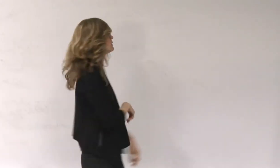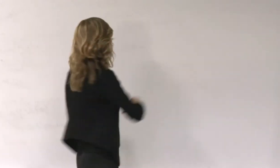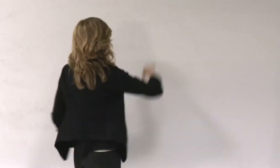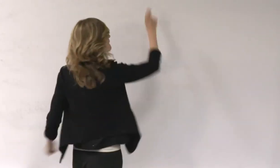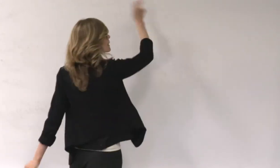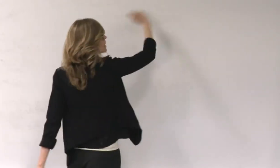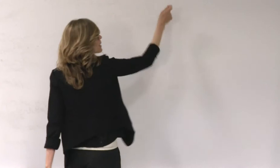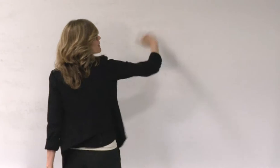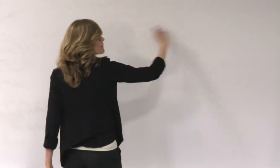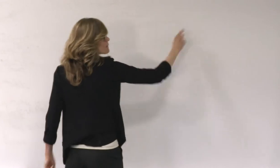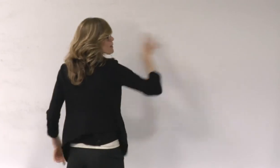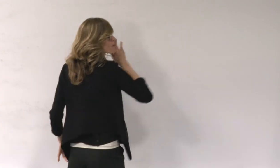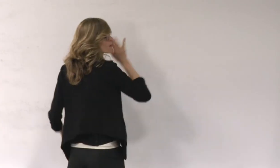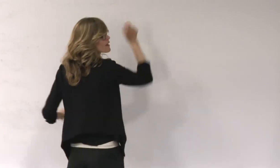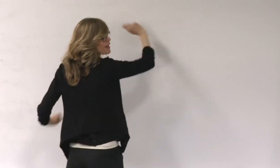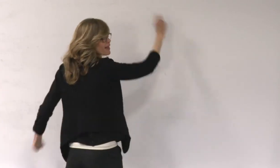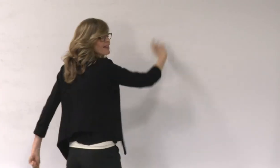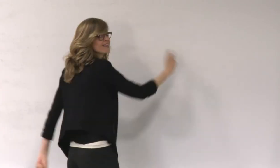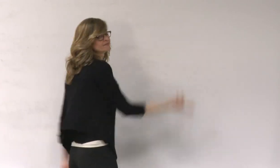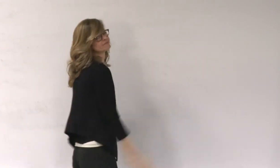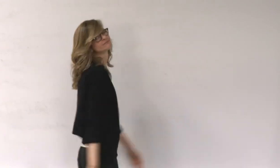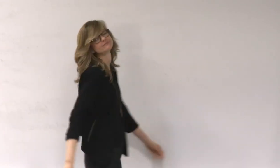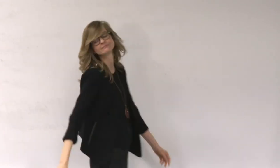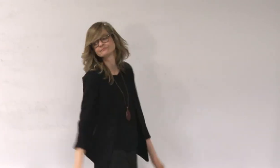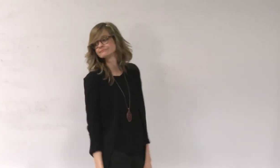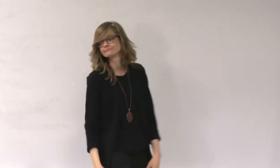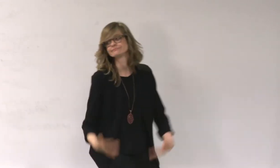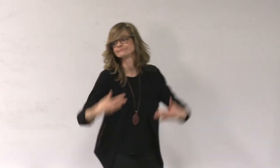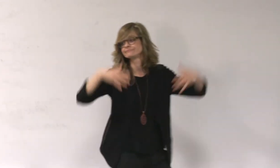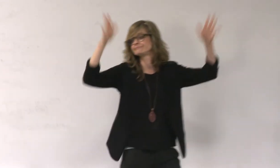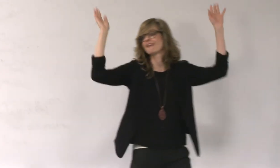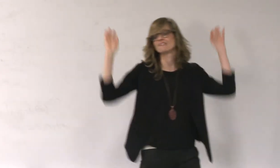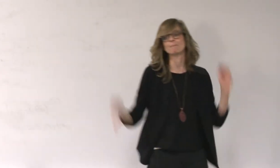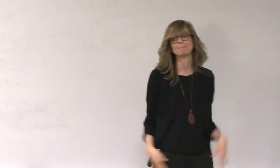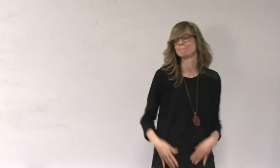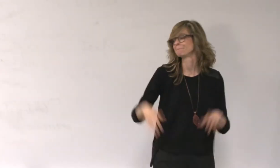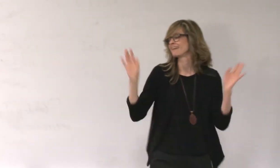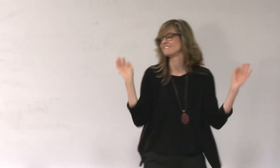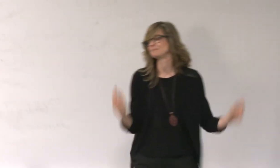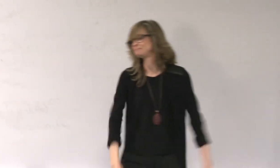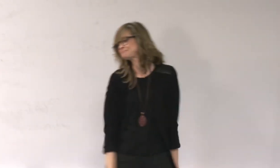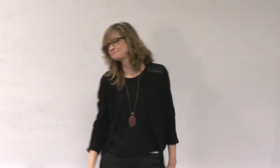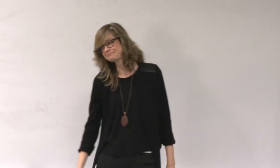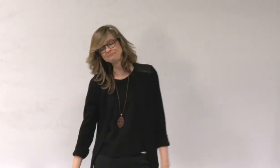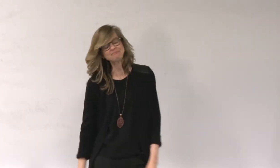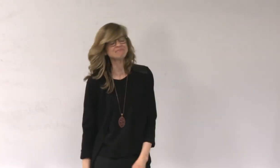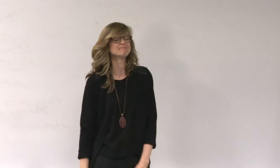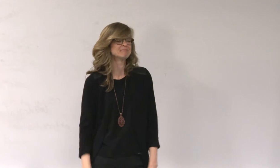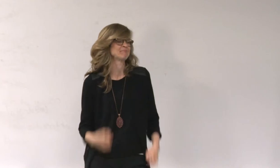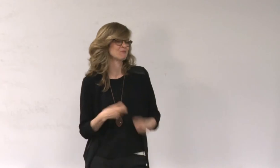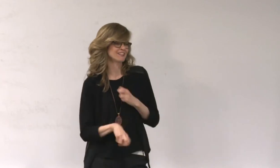BETTER THAN THE BOOK. BUT THEY WROTE ON THE BOARD WITH THEIR BACK TO ME AND I HAD NO OPPORTUNITY TO LIPREAD, AND SO, I JUST GAVE UP.